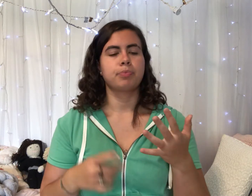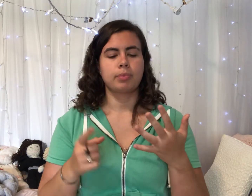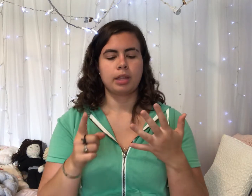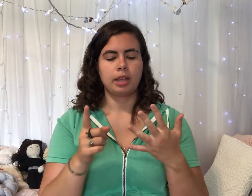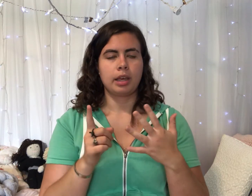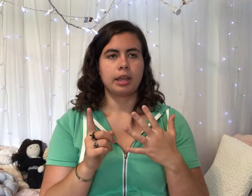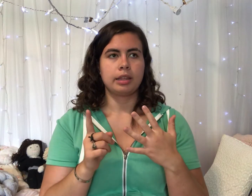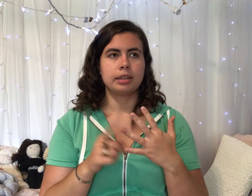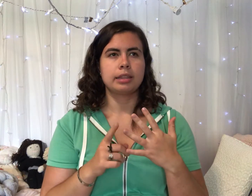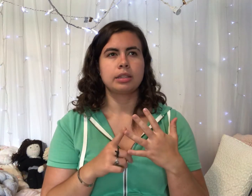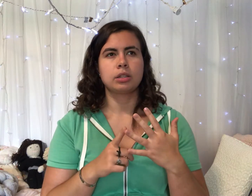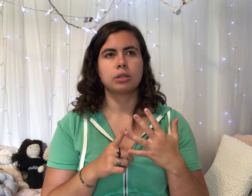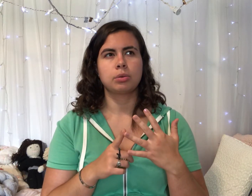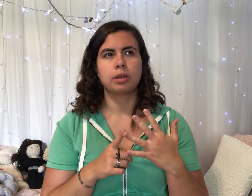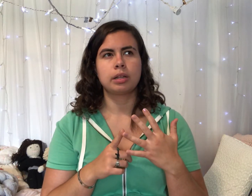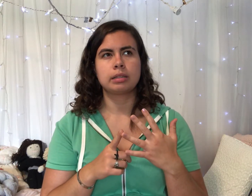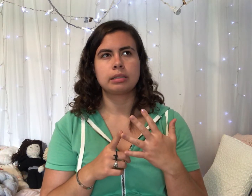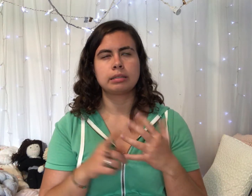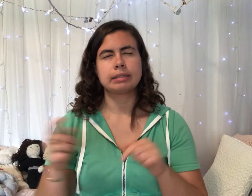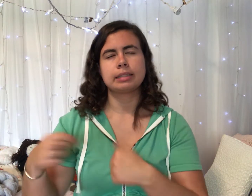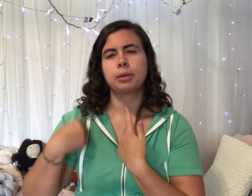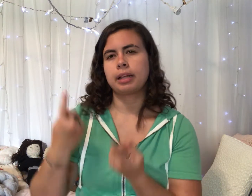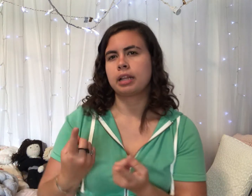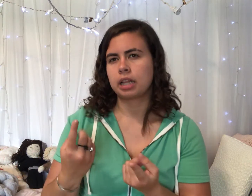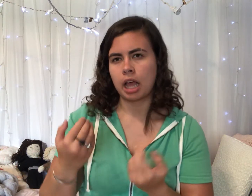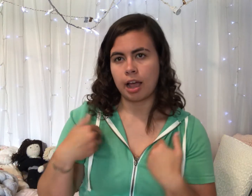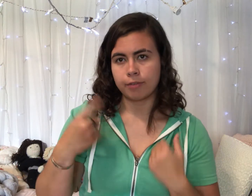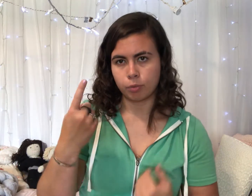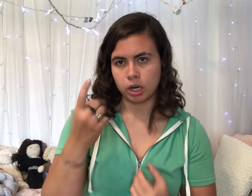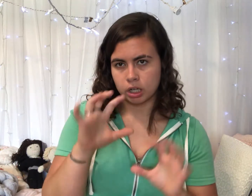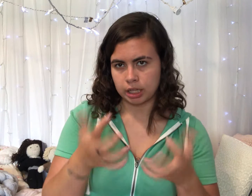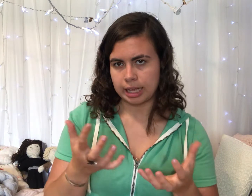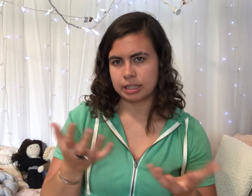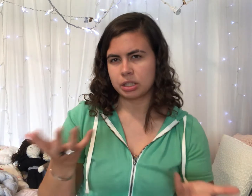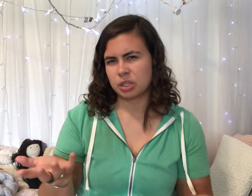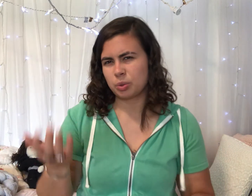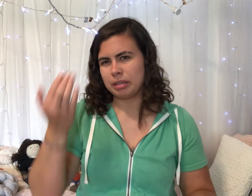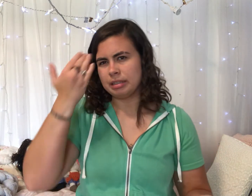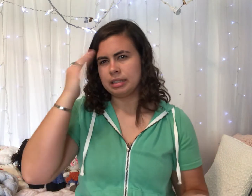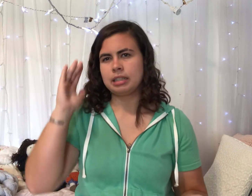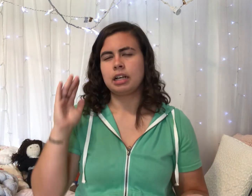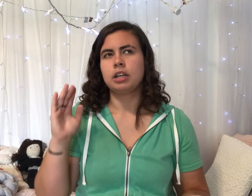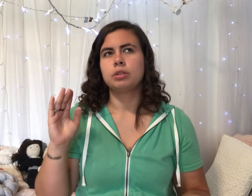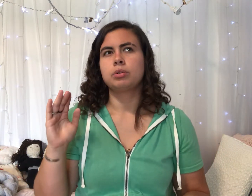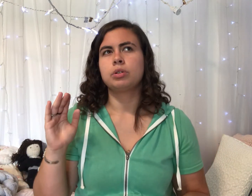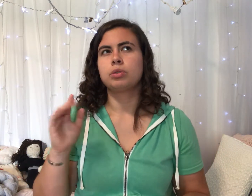We've only had one class so far, so it's hard to say exactly what it's going to be like.